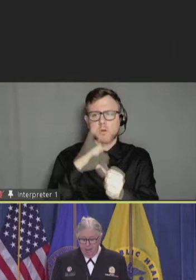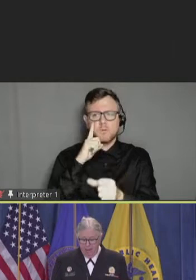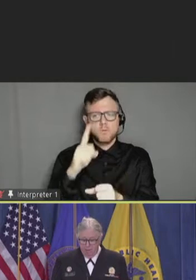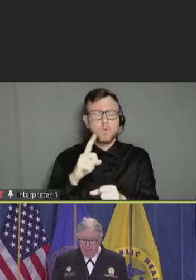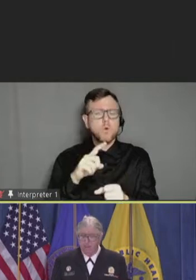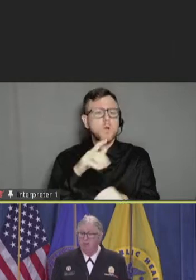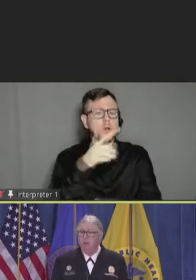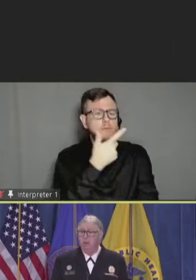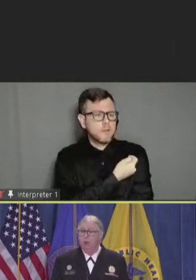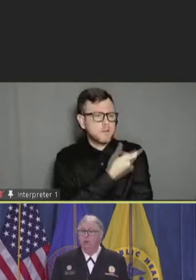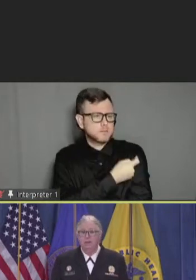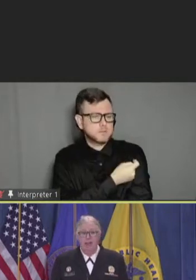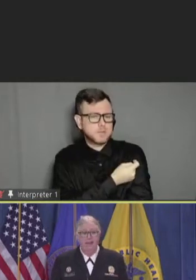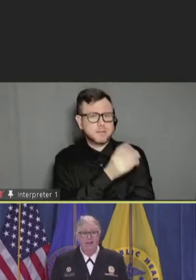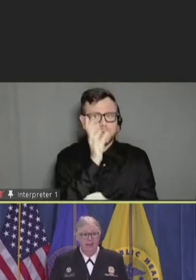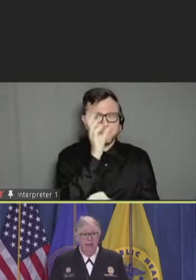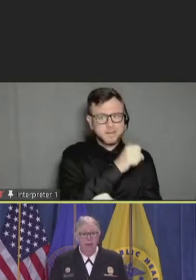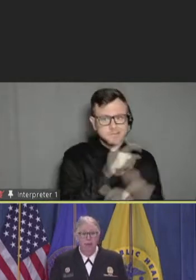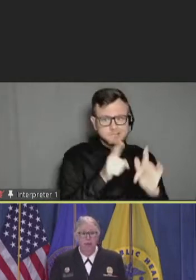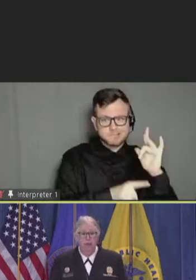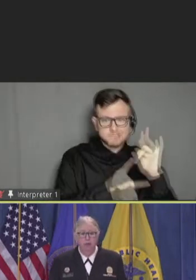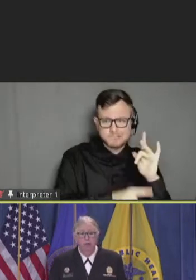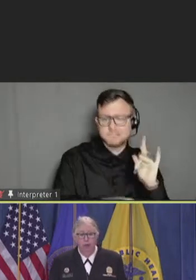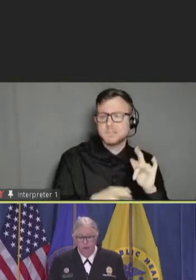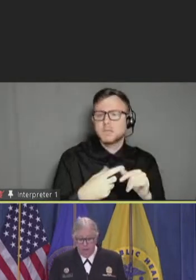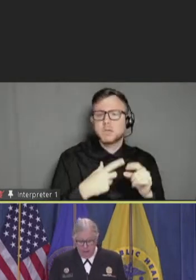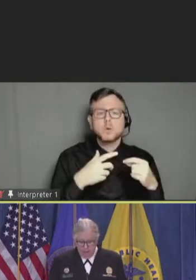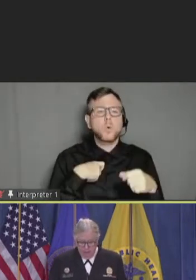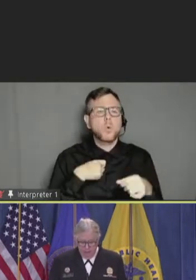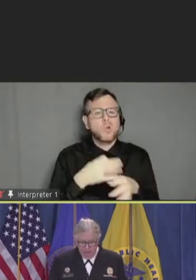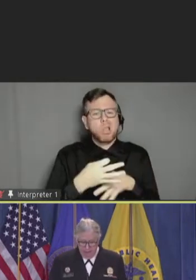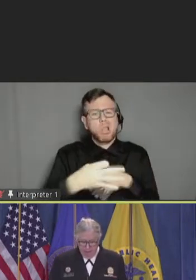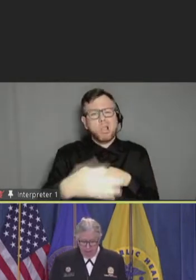have missed or delayed getting during the COVID-19 pandemic.